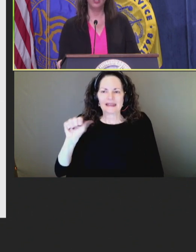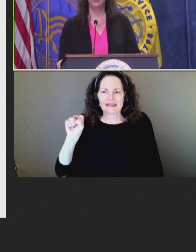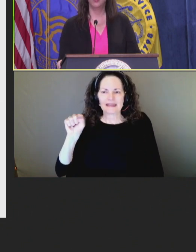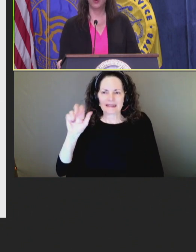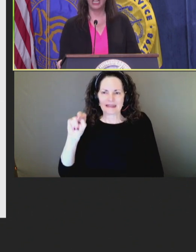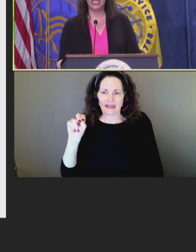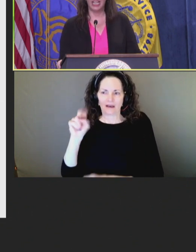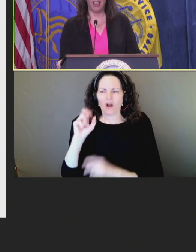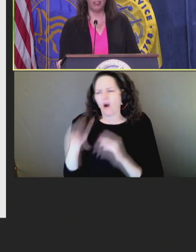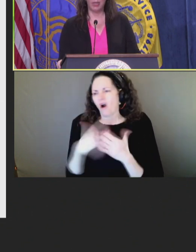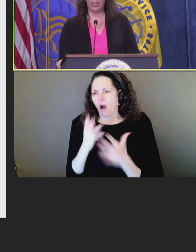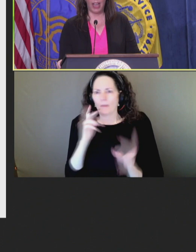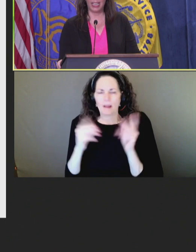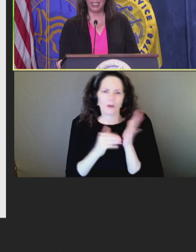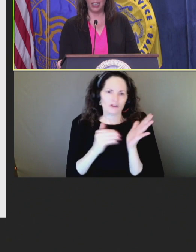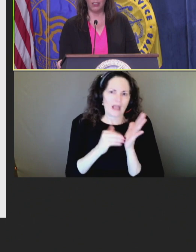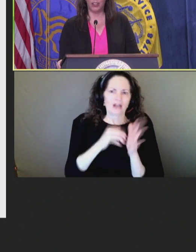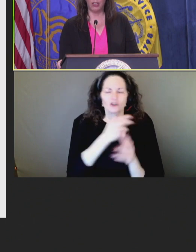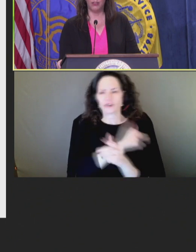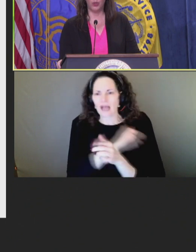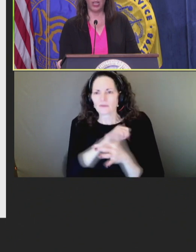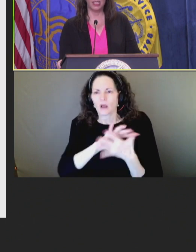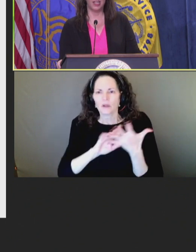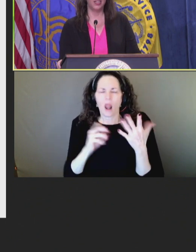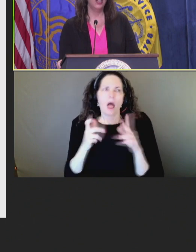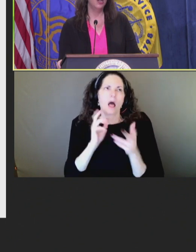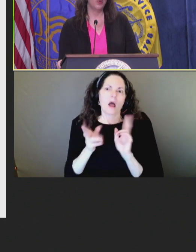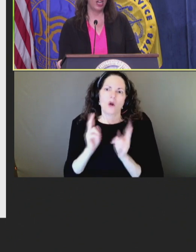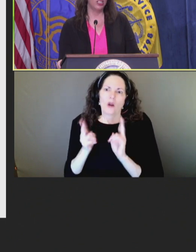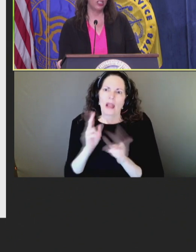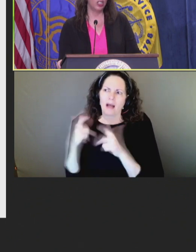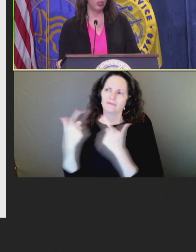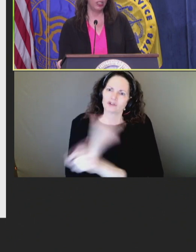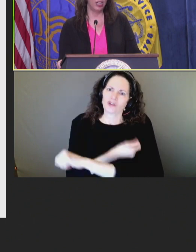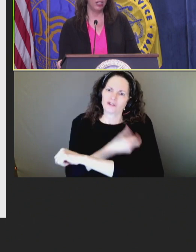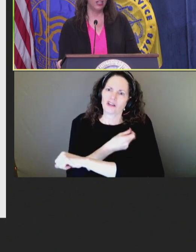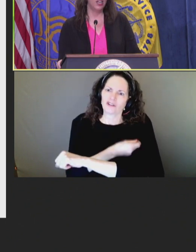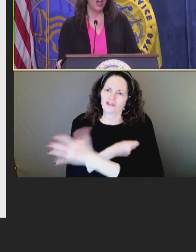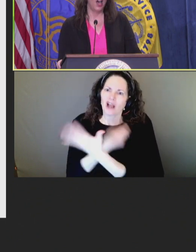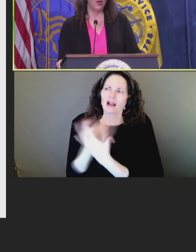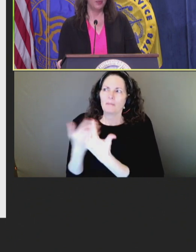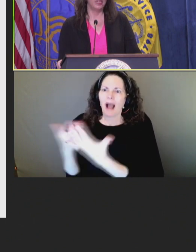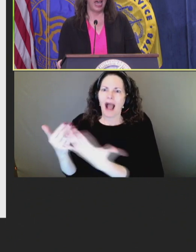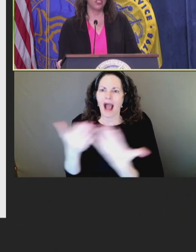We're working to get everybody vaccinated for influenza prior to the new year. But last year